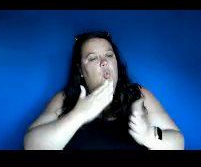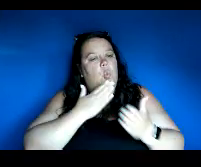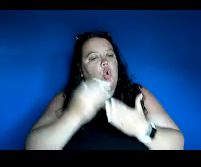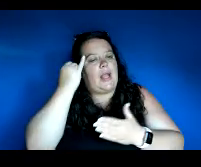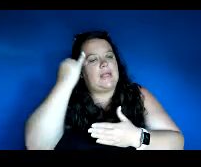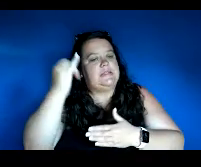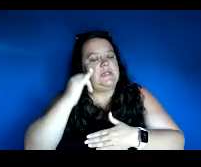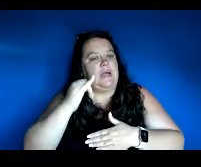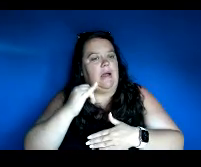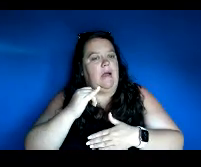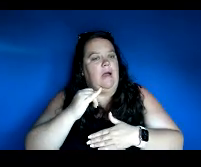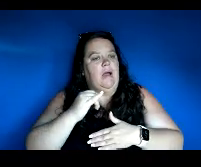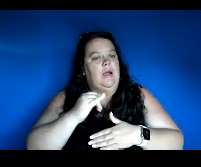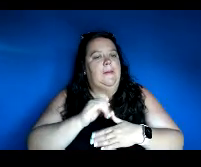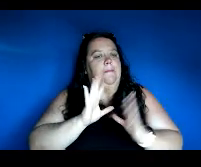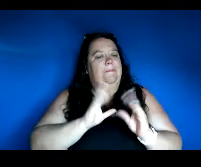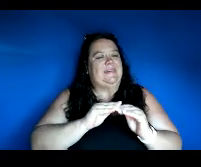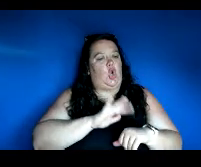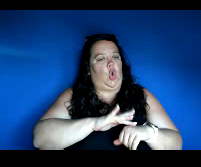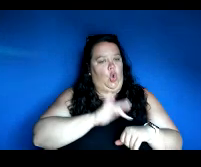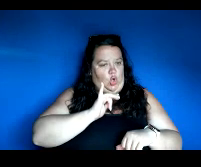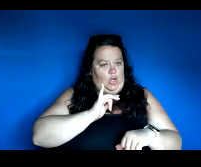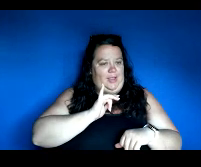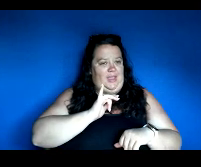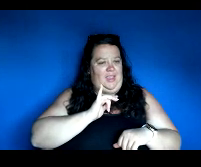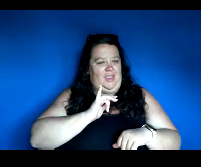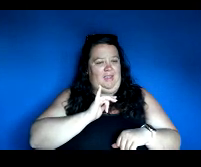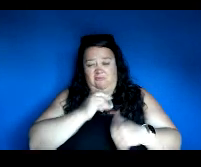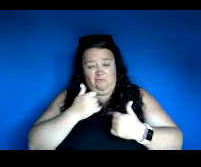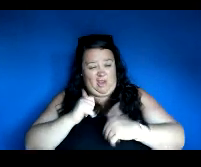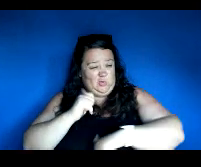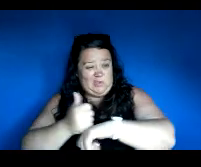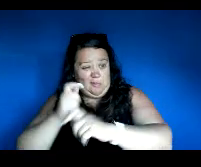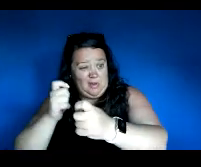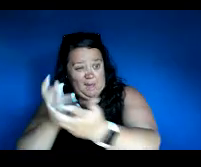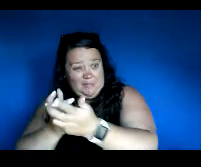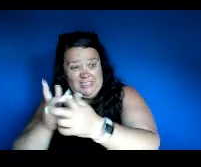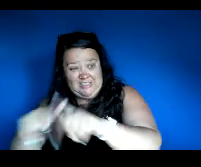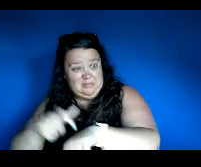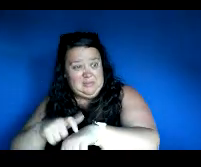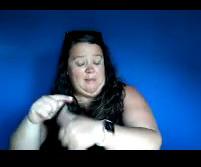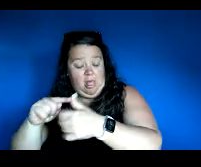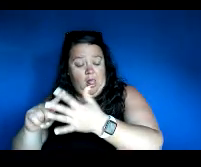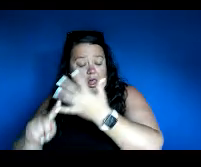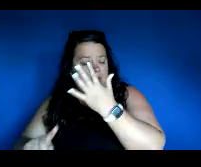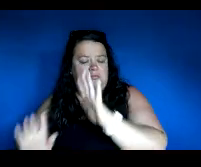while you're doing all that can be really challenging. So we really recommend that students reach out early, get your accommodations set up,